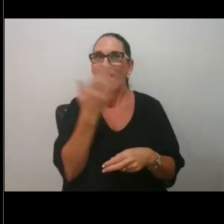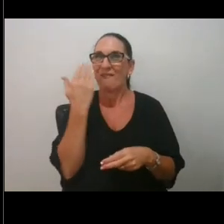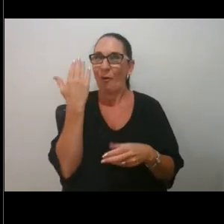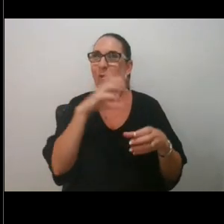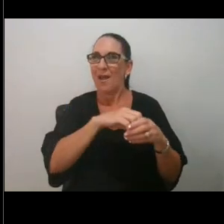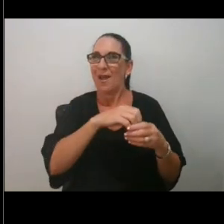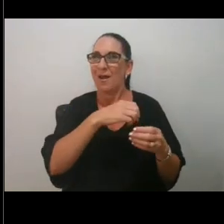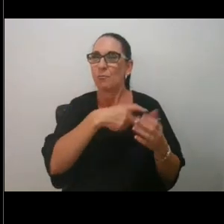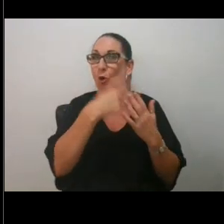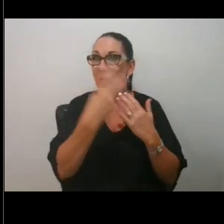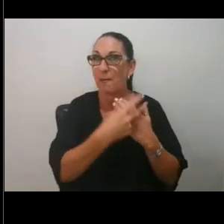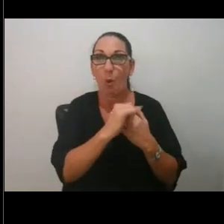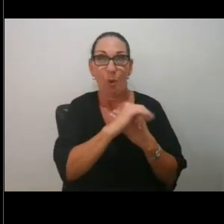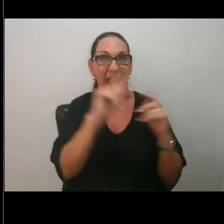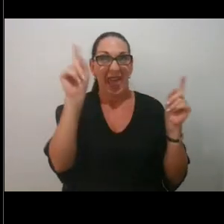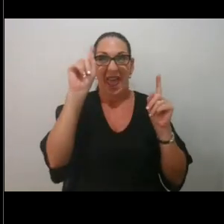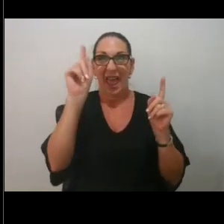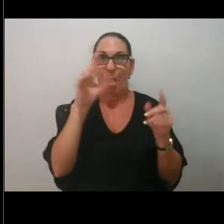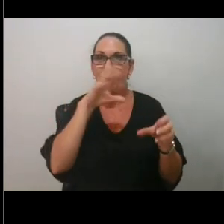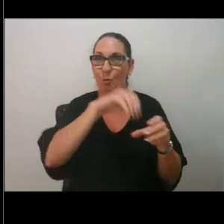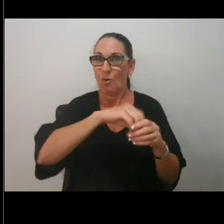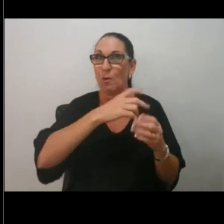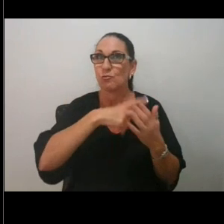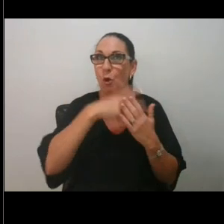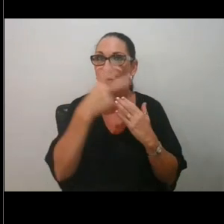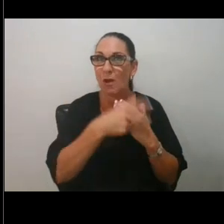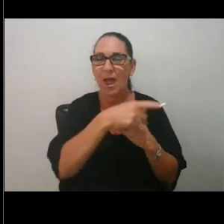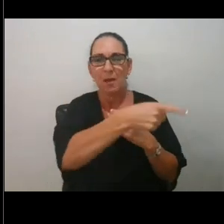on the program and they um talk to you about being worried that they've got some further